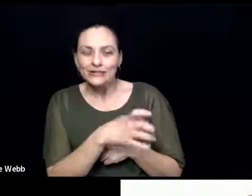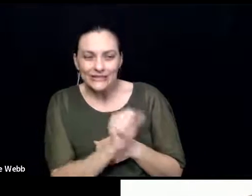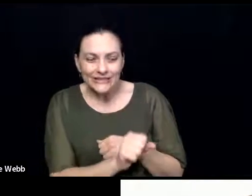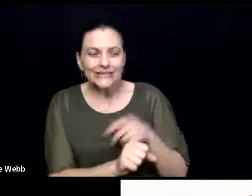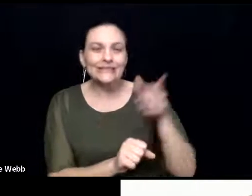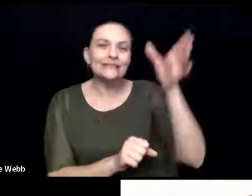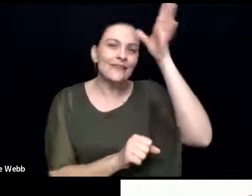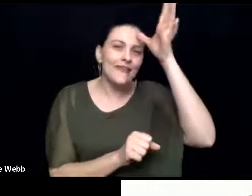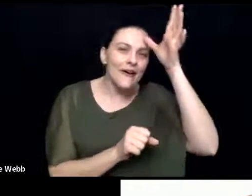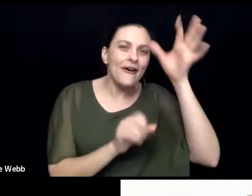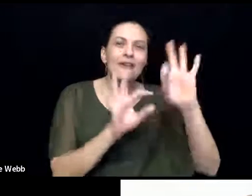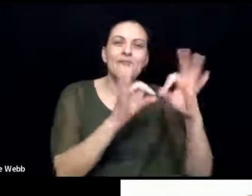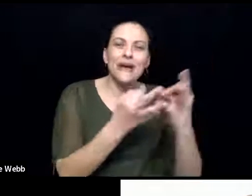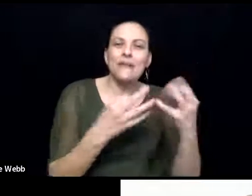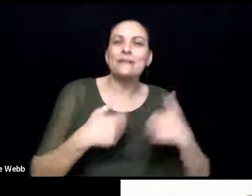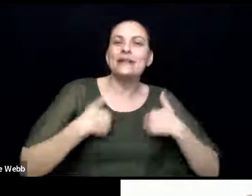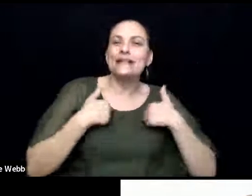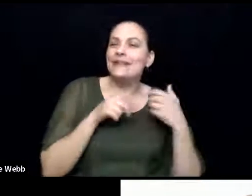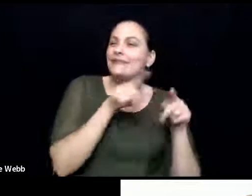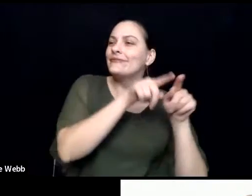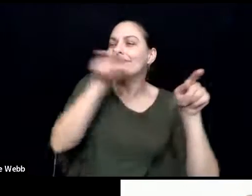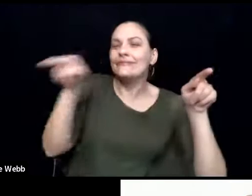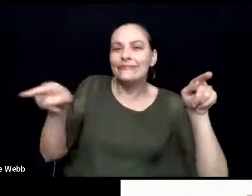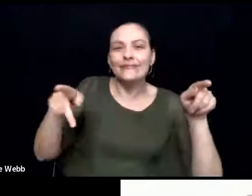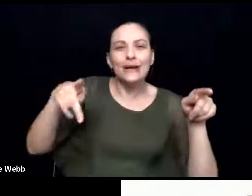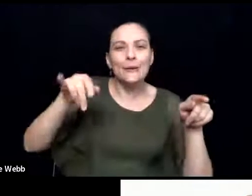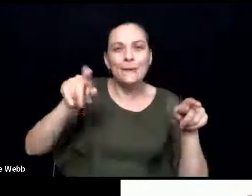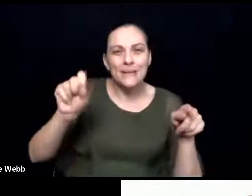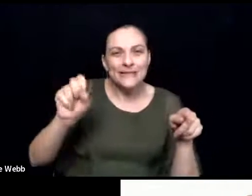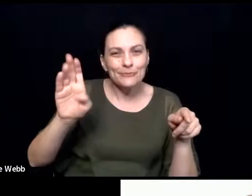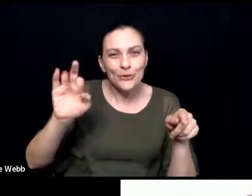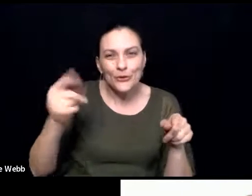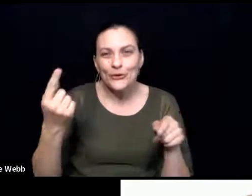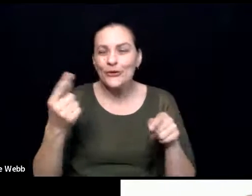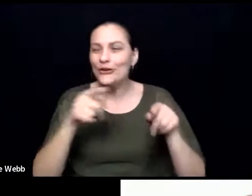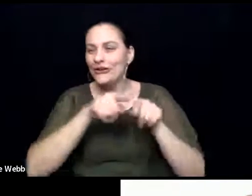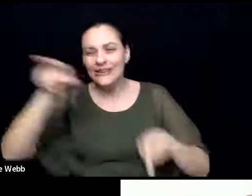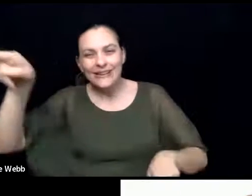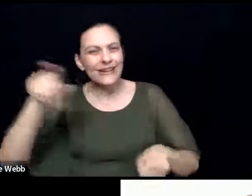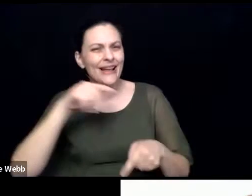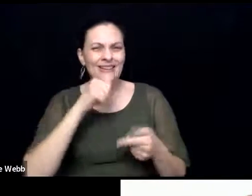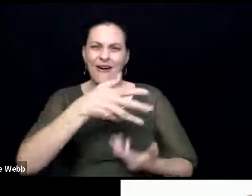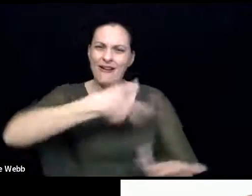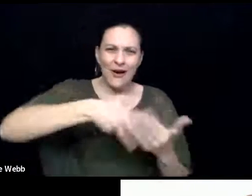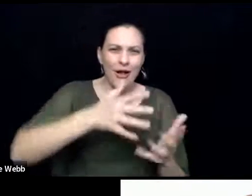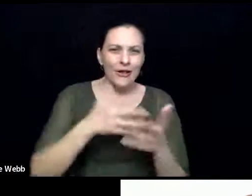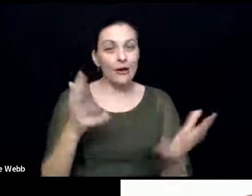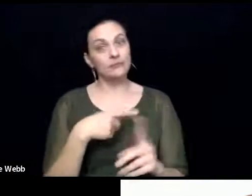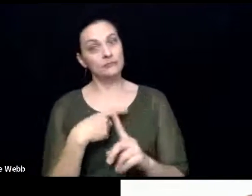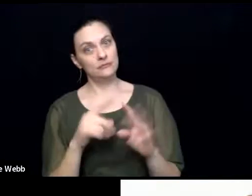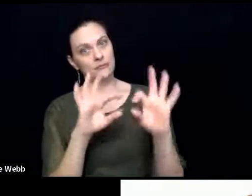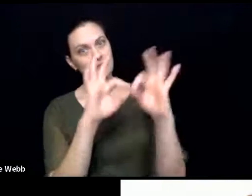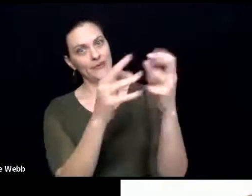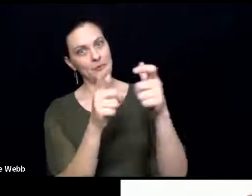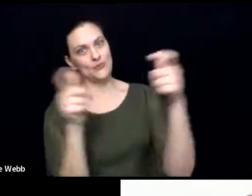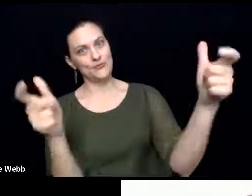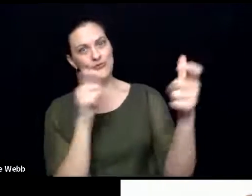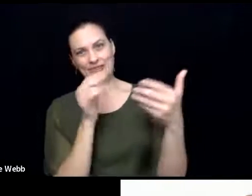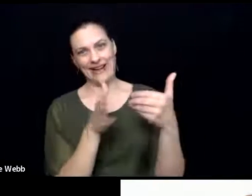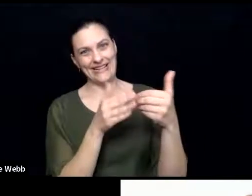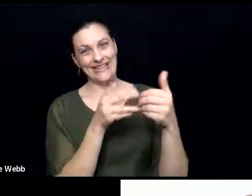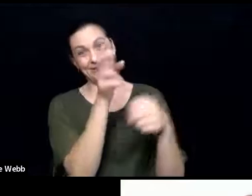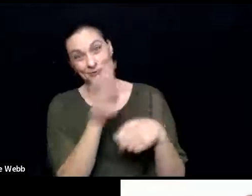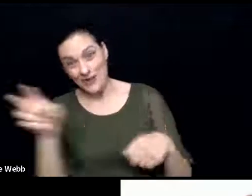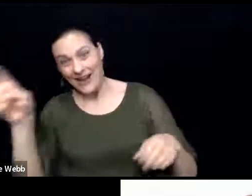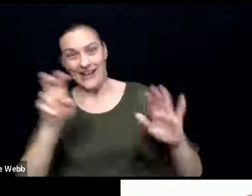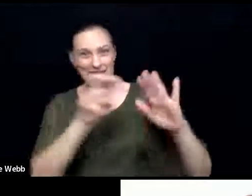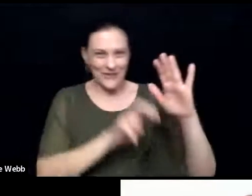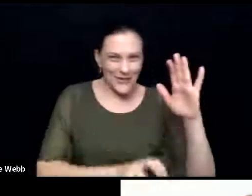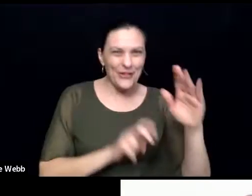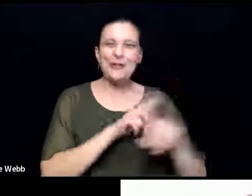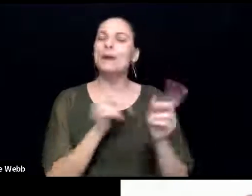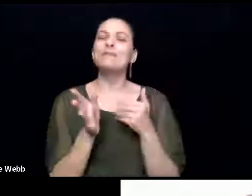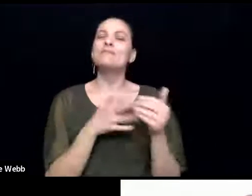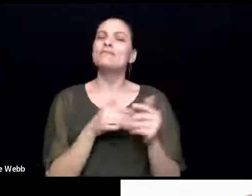it wasn't easy to travel in those days. My action to help overcome this was to reach out to those